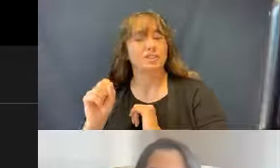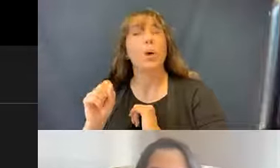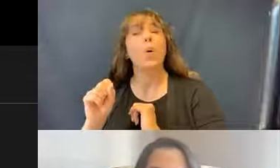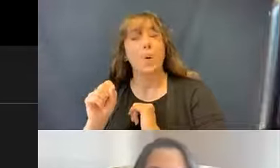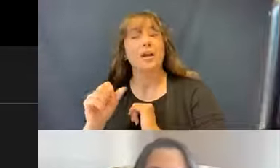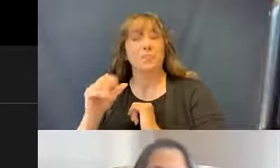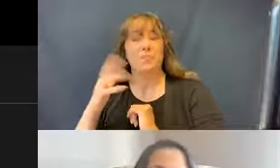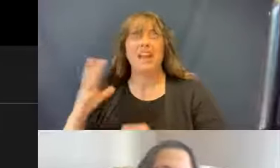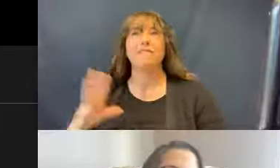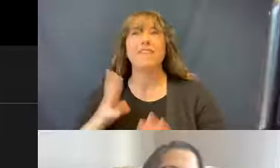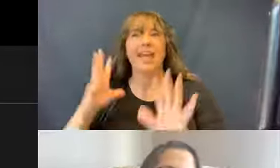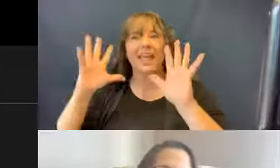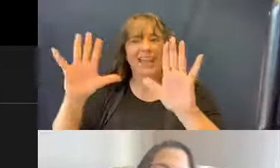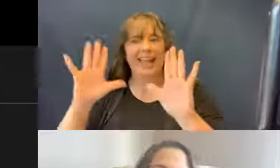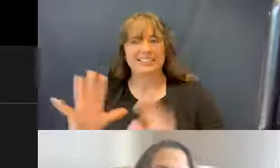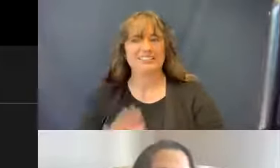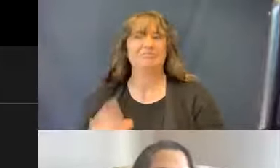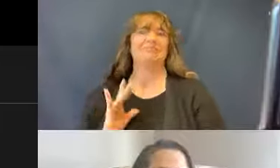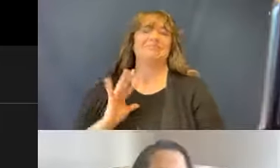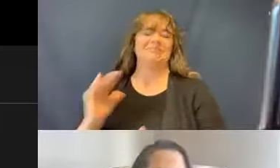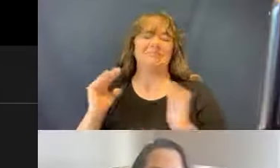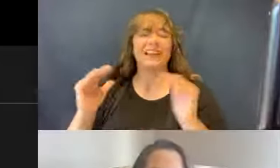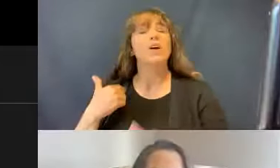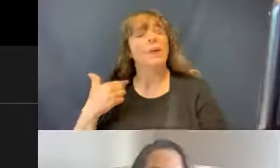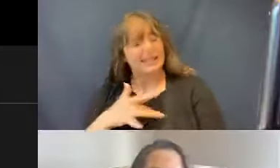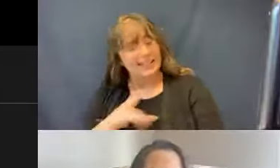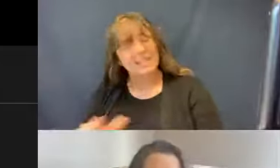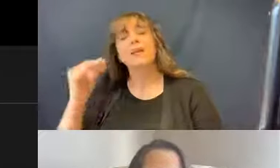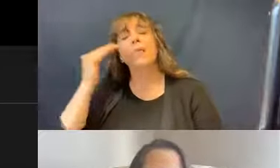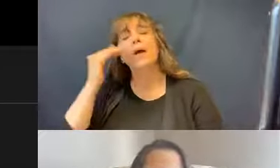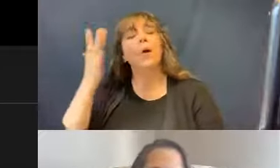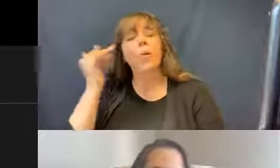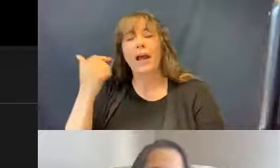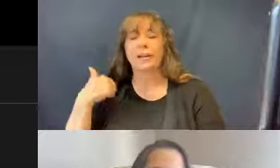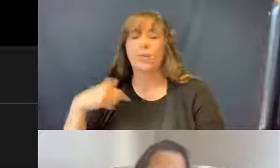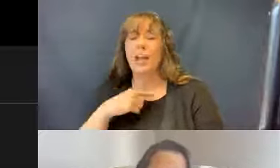pretty fantastic. We tend to be aware, because we are, you know, minority, and many of us